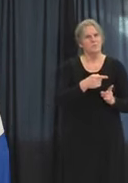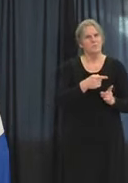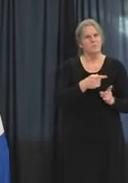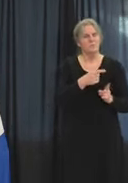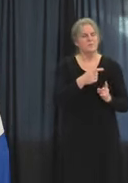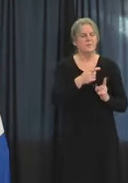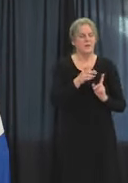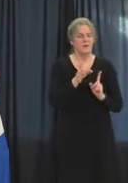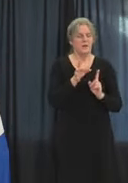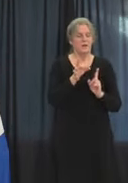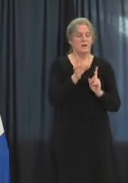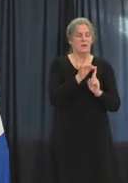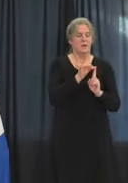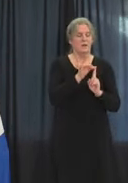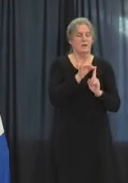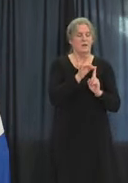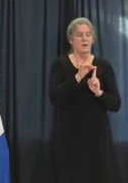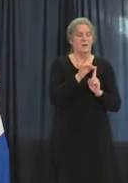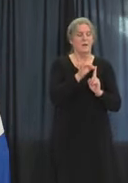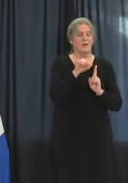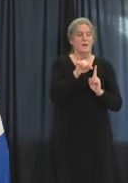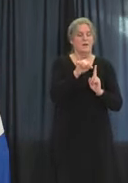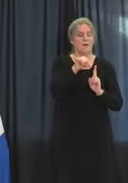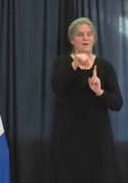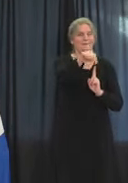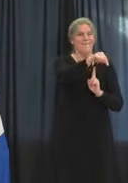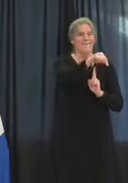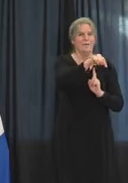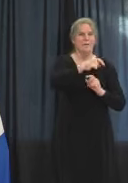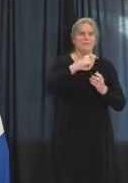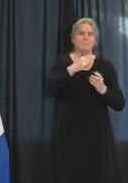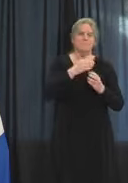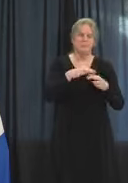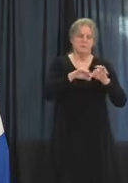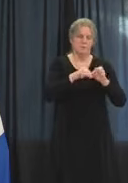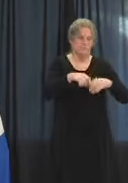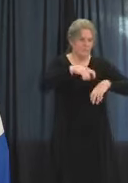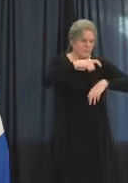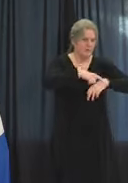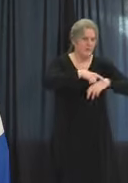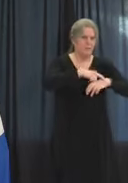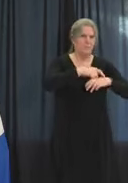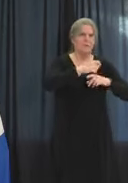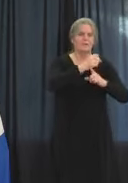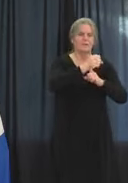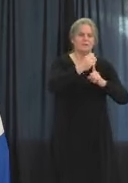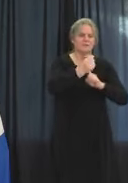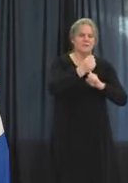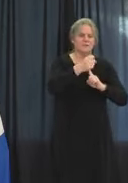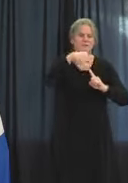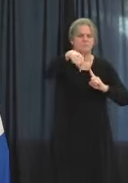When you were talking about contact tracing, you mentioned time and setting are part of that.